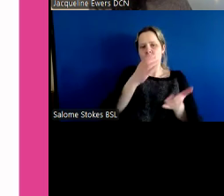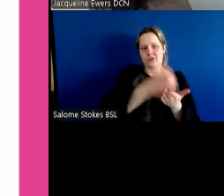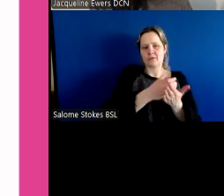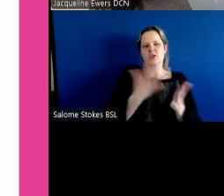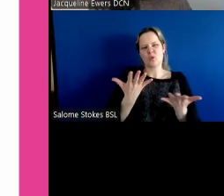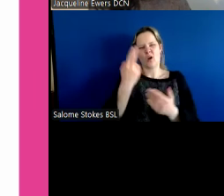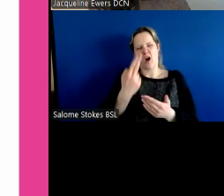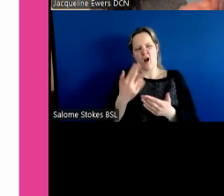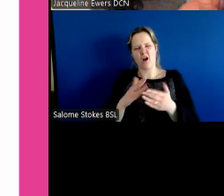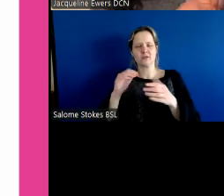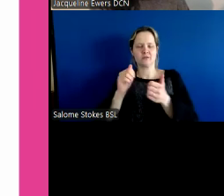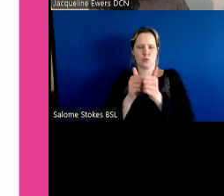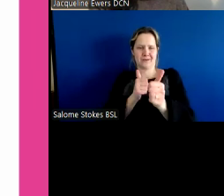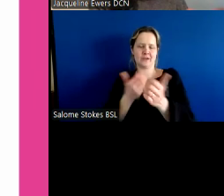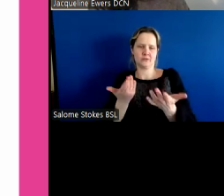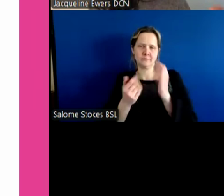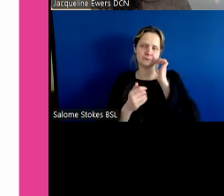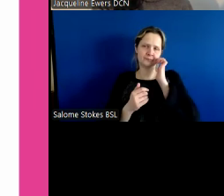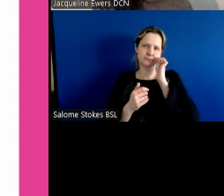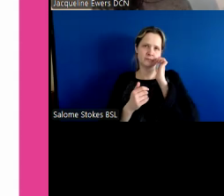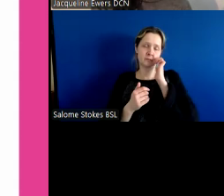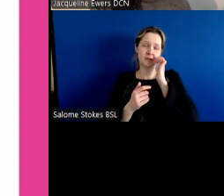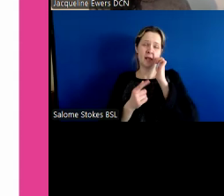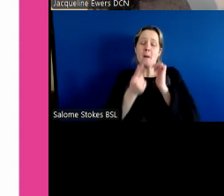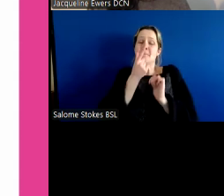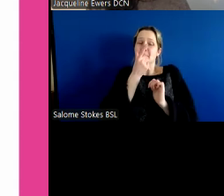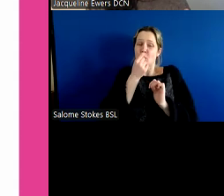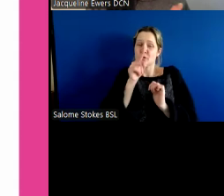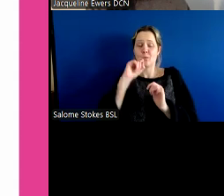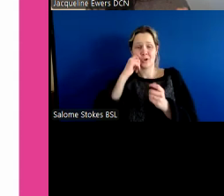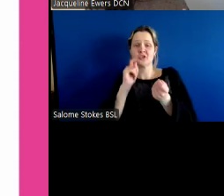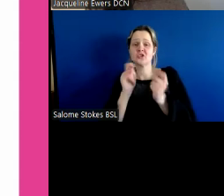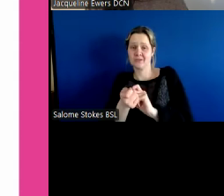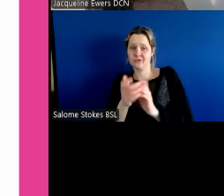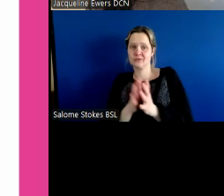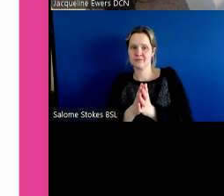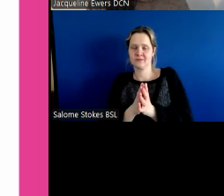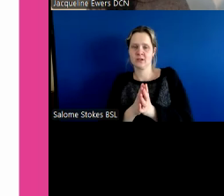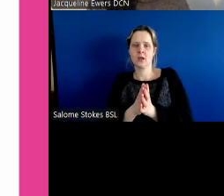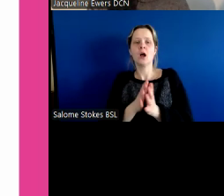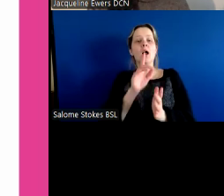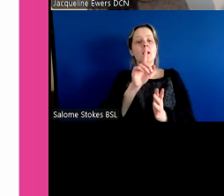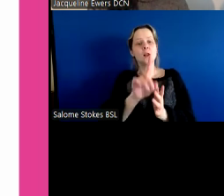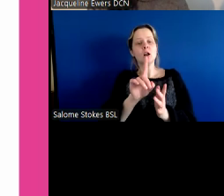In theory, that is potentially about to change, and we will put it in the Digital Culture newsletter